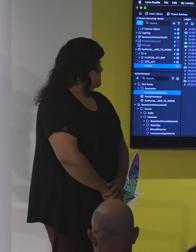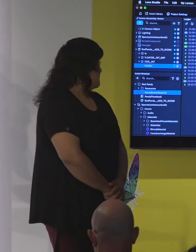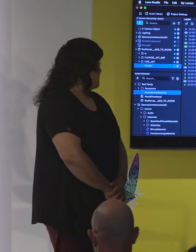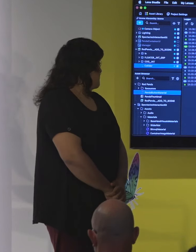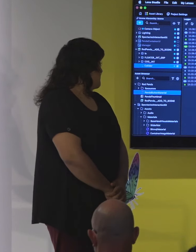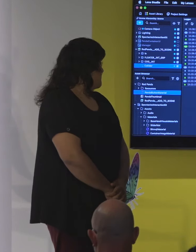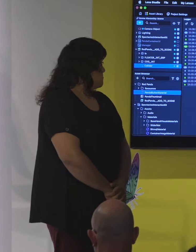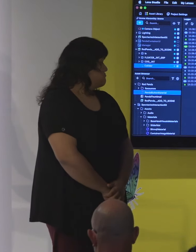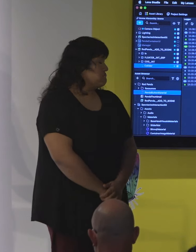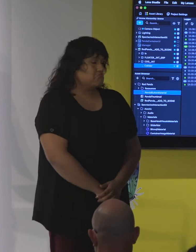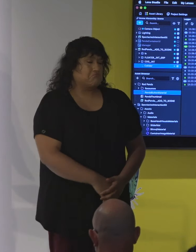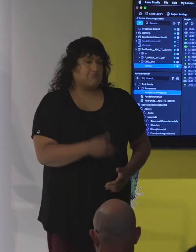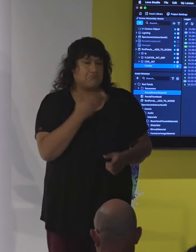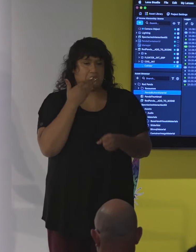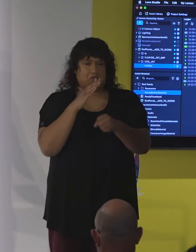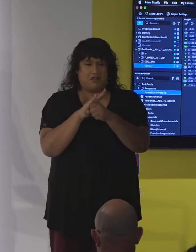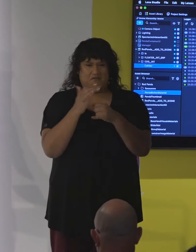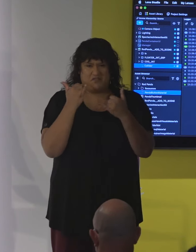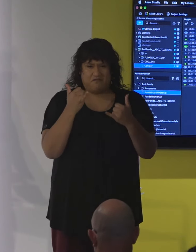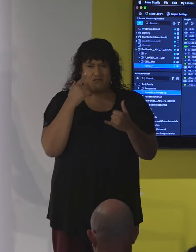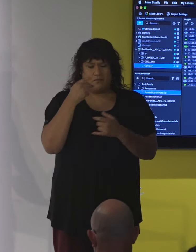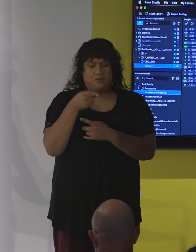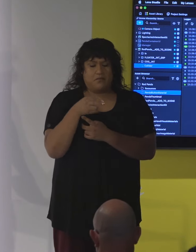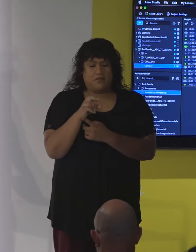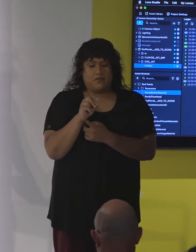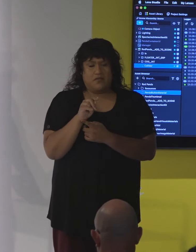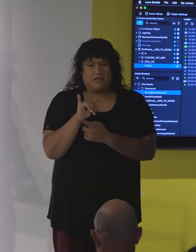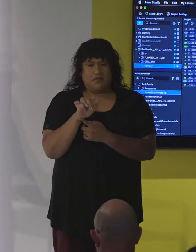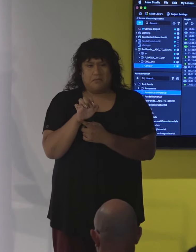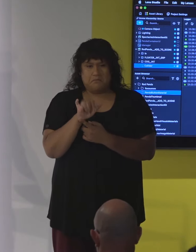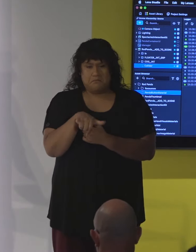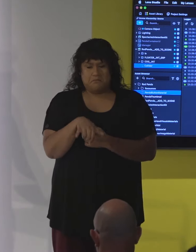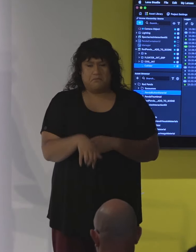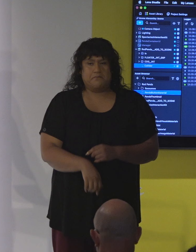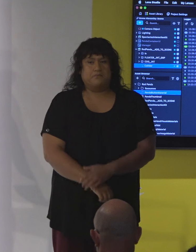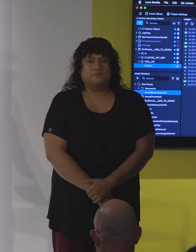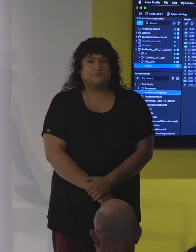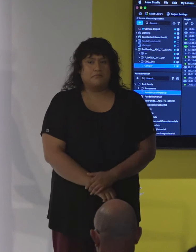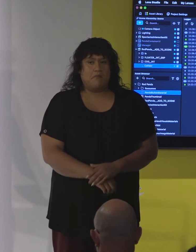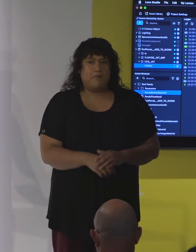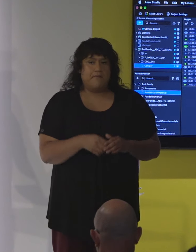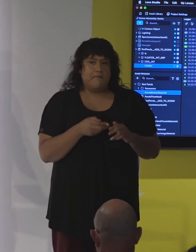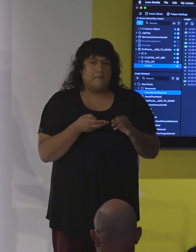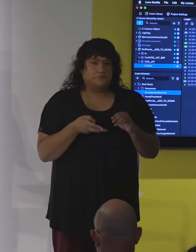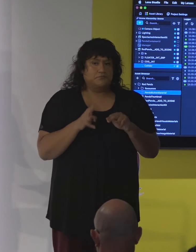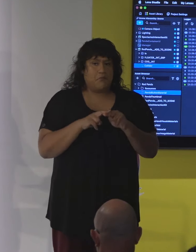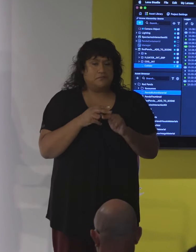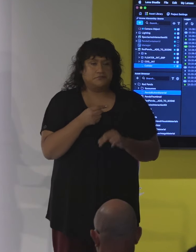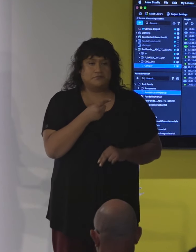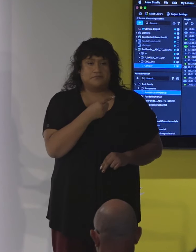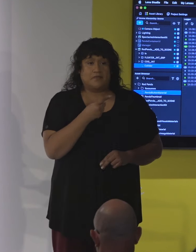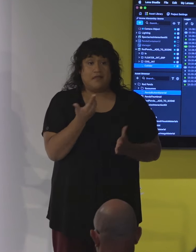That's good enough for now for prototyping. And then, let's bump this up. Like, yeah, they're not gonna be able to click on the tail,